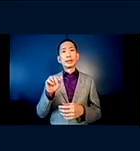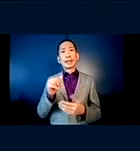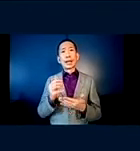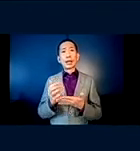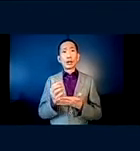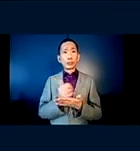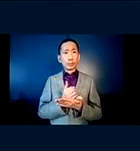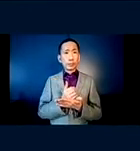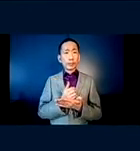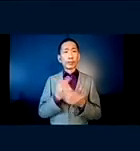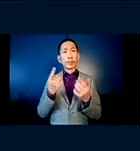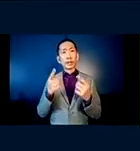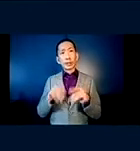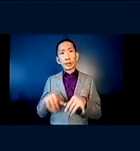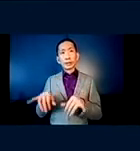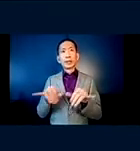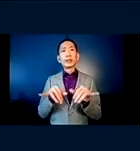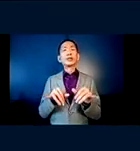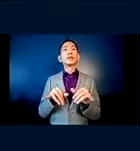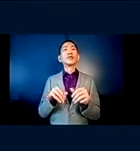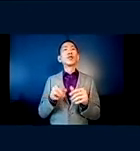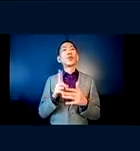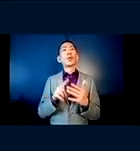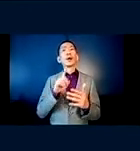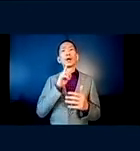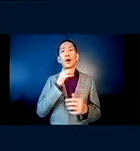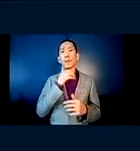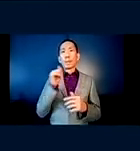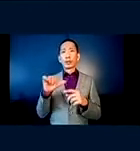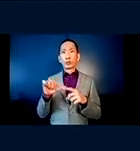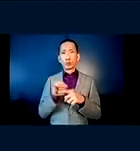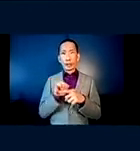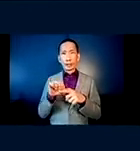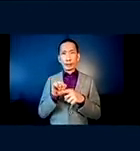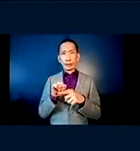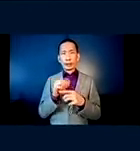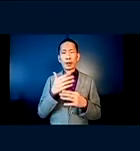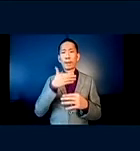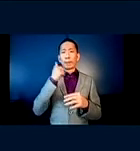TO DO THE DATA HARMONIZATION AND CONSENSUS SO, YOU KNOW, BEST